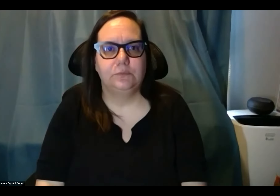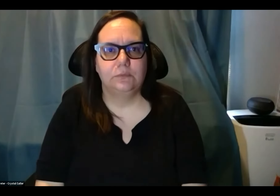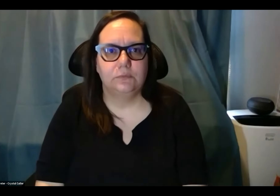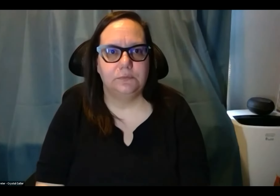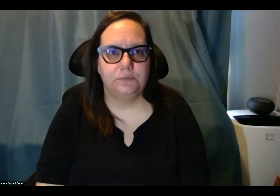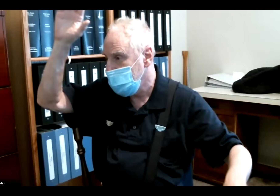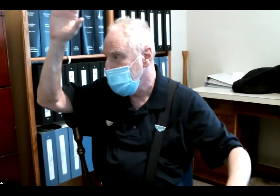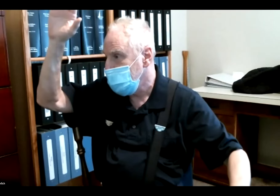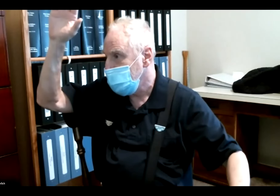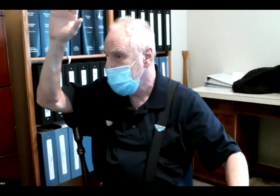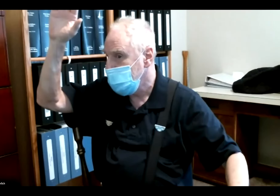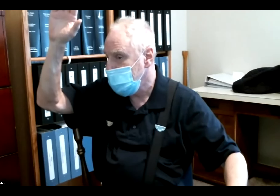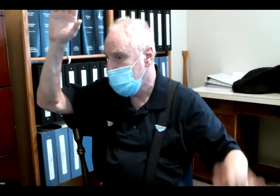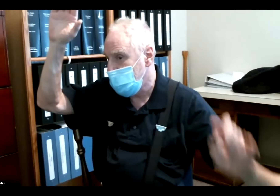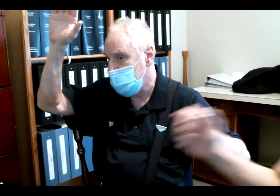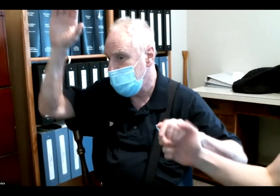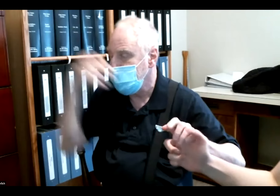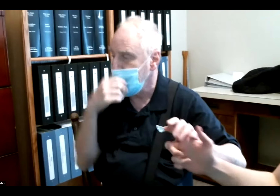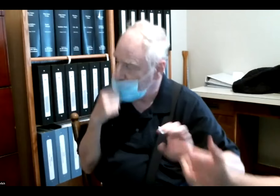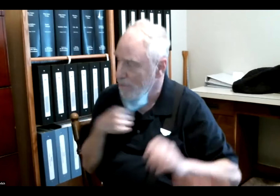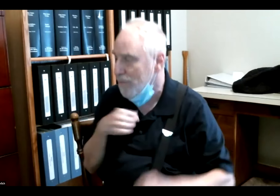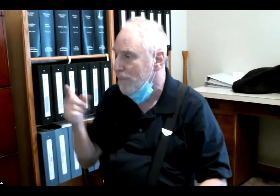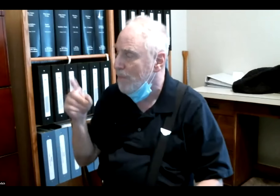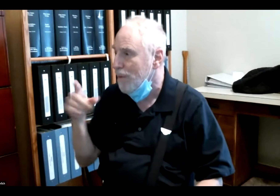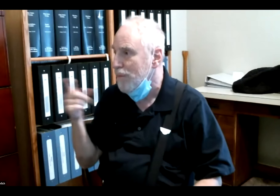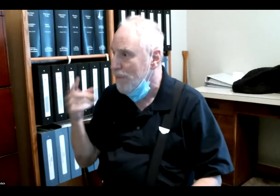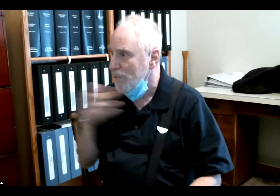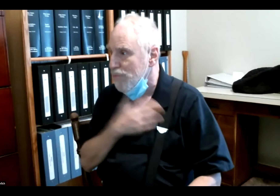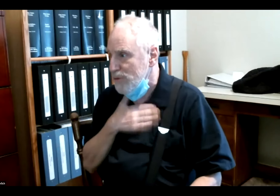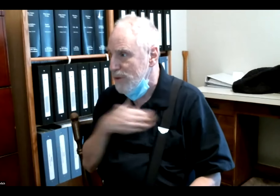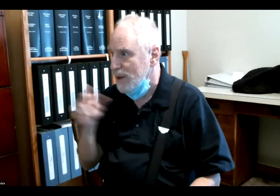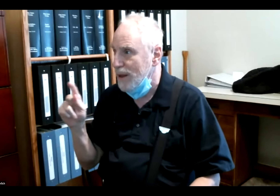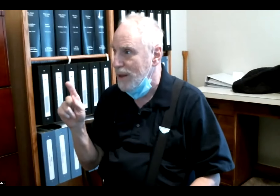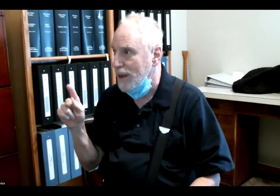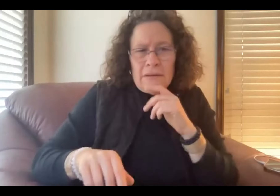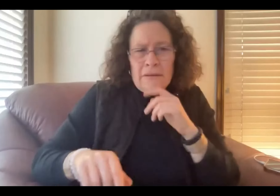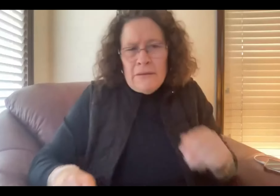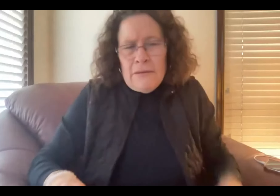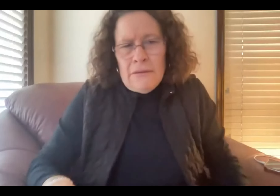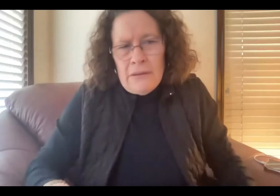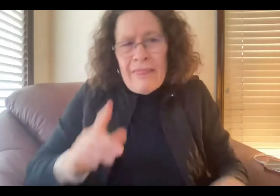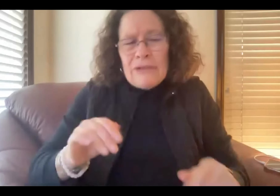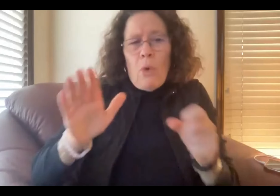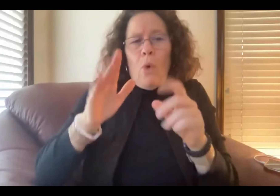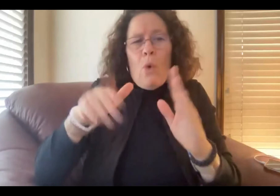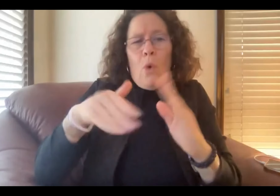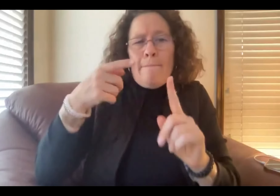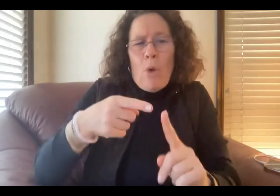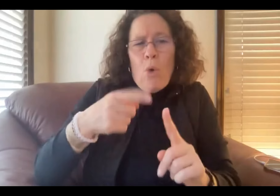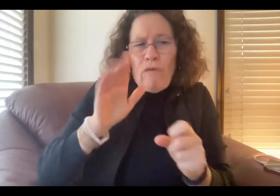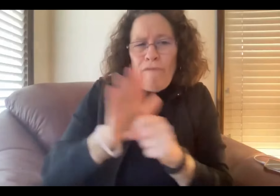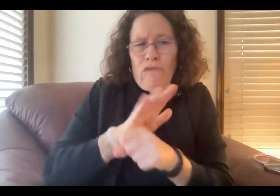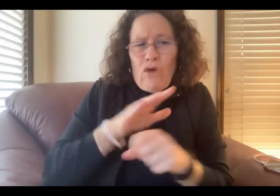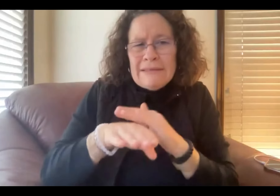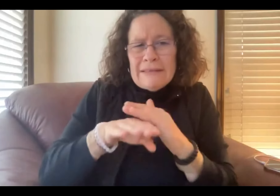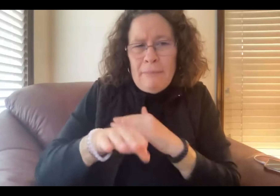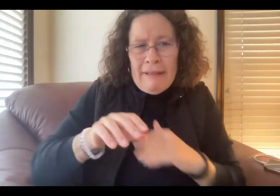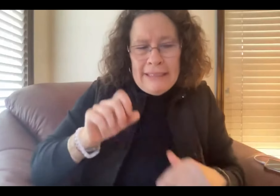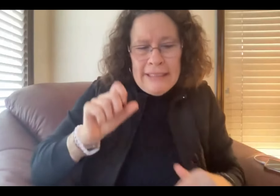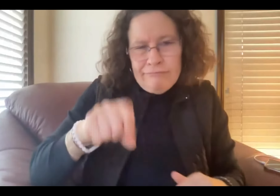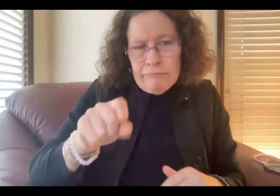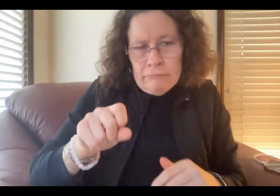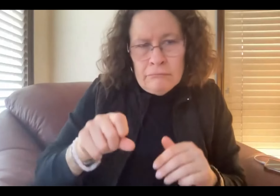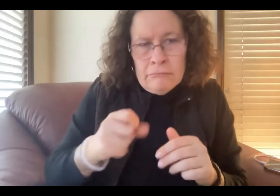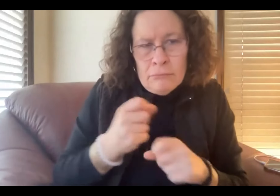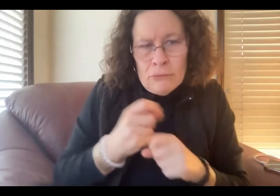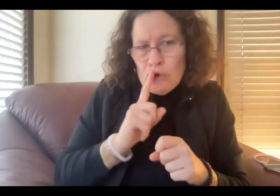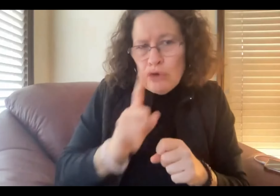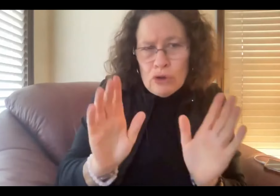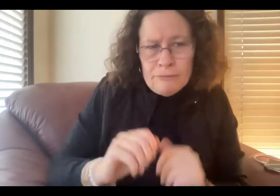make it work. >> Kim: Yeah. I'm just making sure full accessibility.